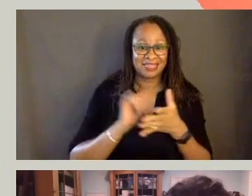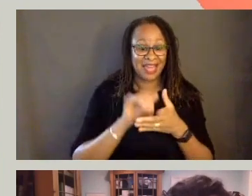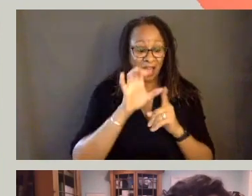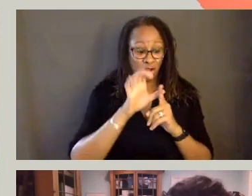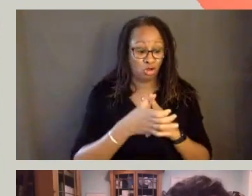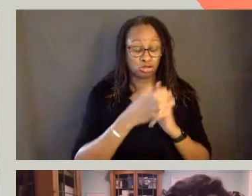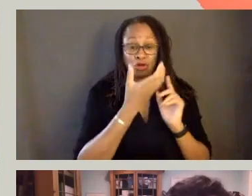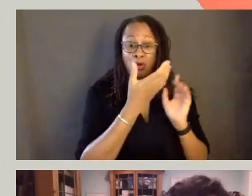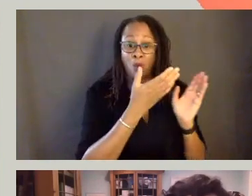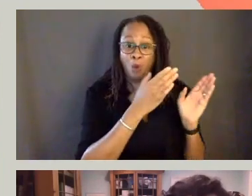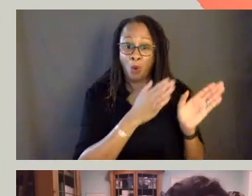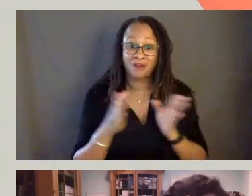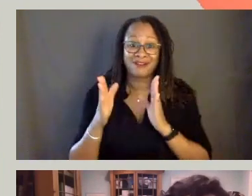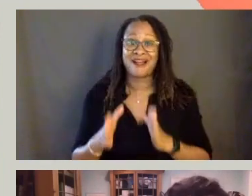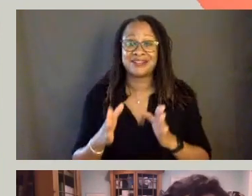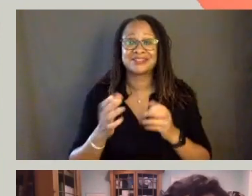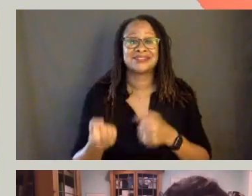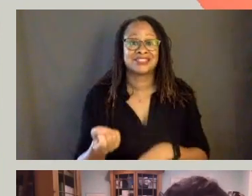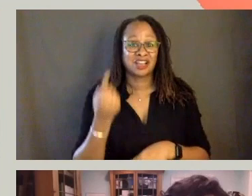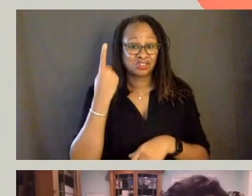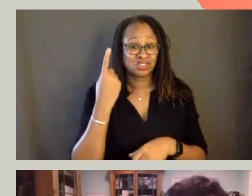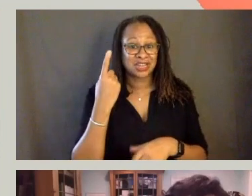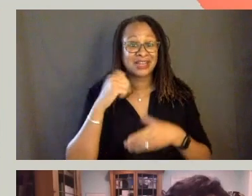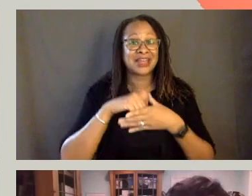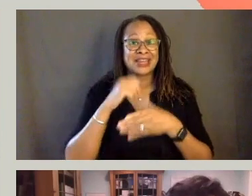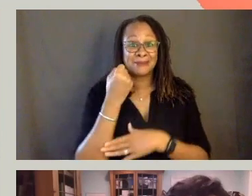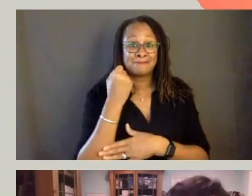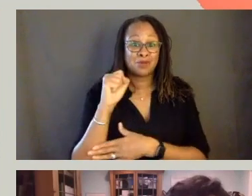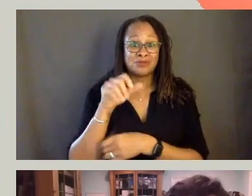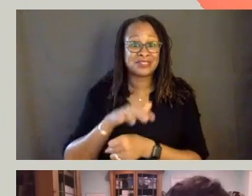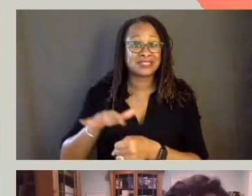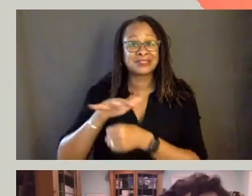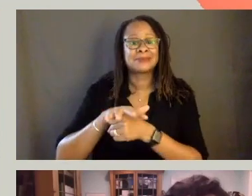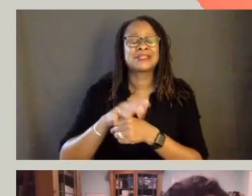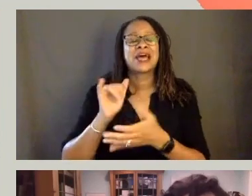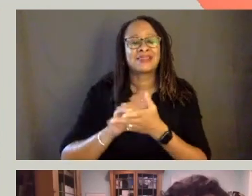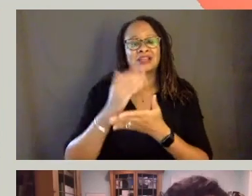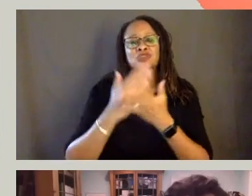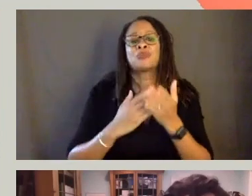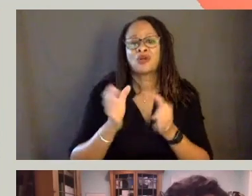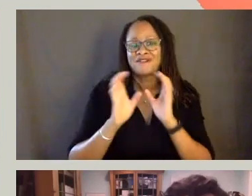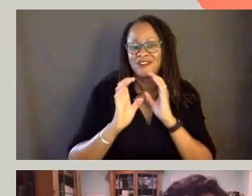is also understood in movement spaces, I think is part of the conversation